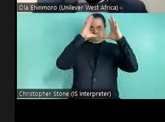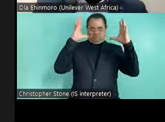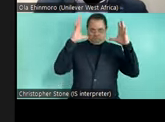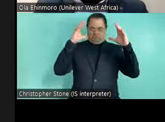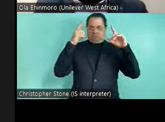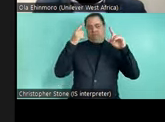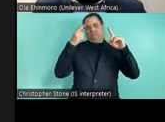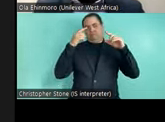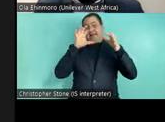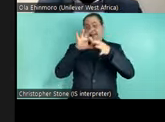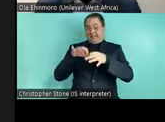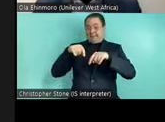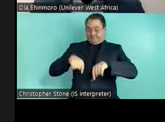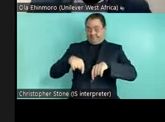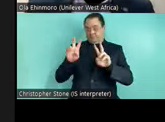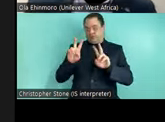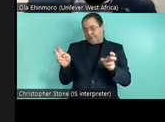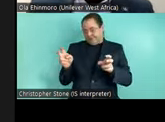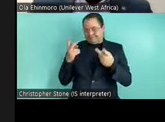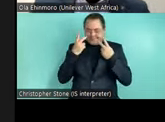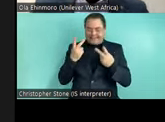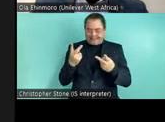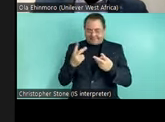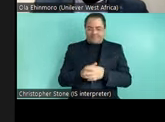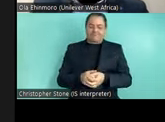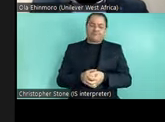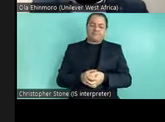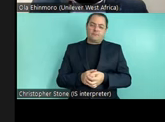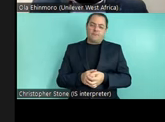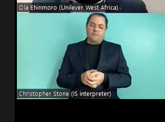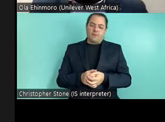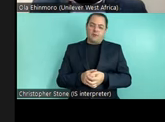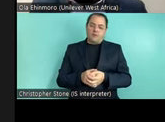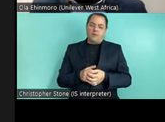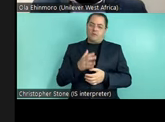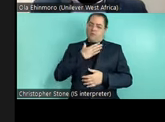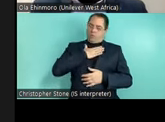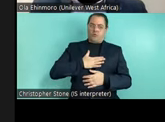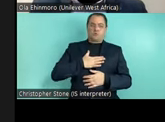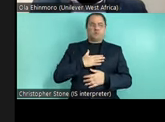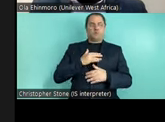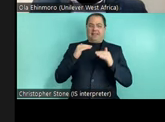what we're talking about today is the beat around the equity, diversity and inclusion.